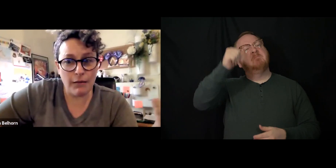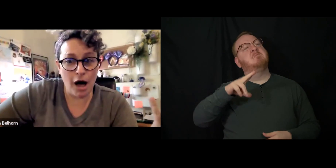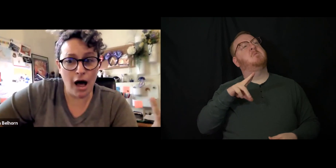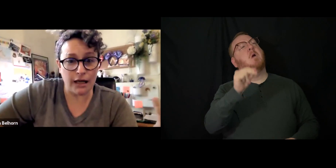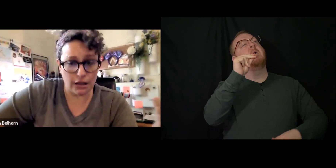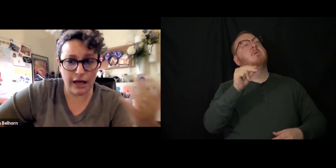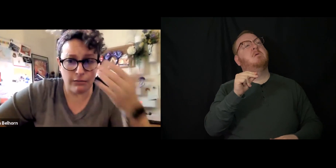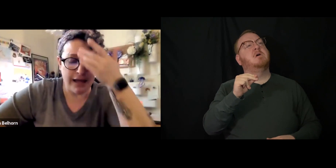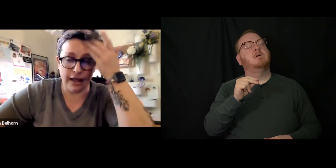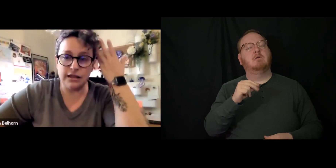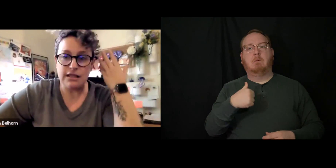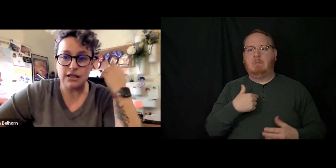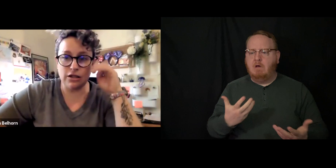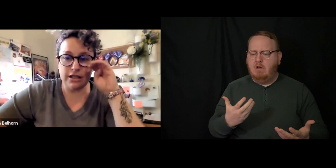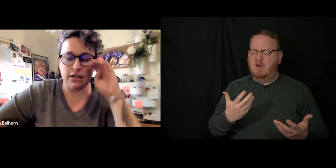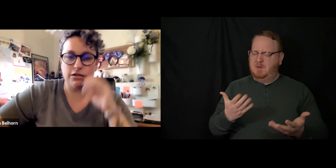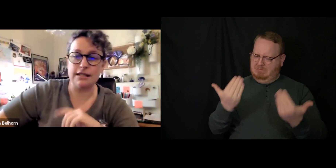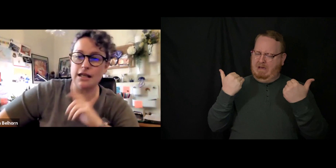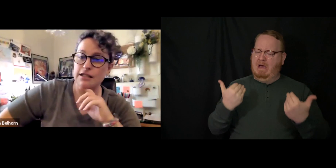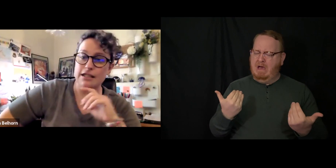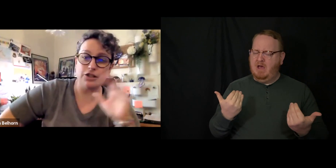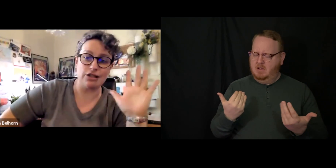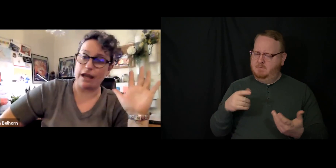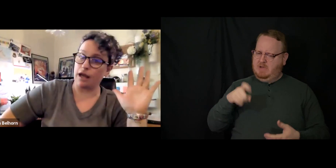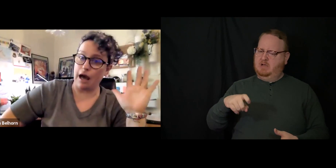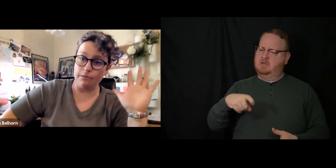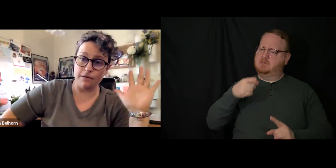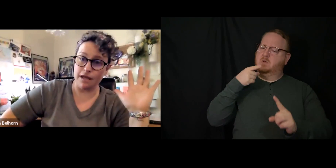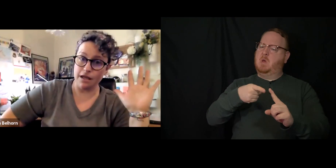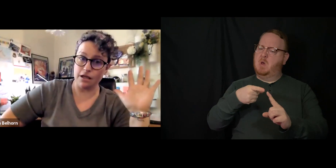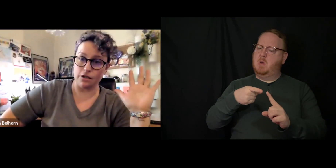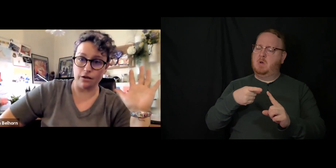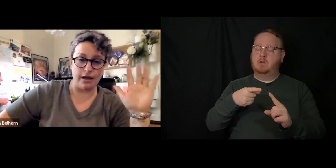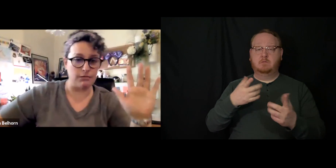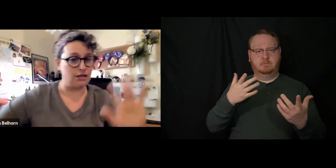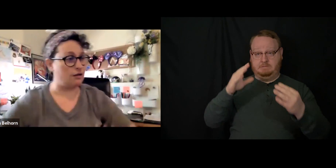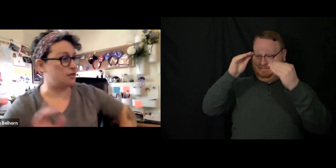"come on. like right, like this you need to do this". And the teachers like "I'm not making her do it". And my daughter's